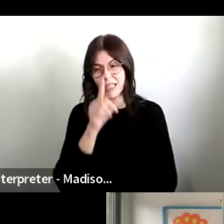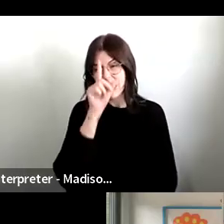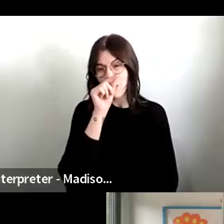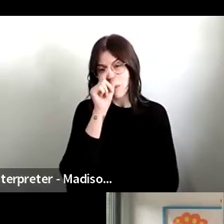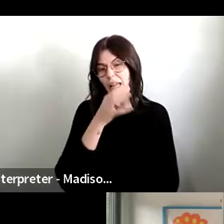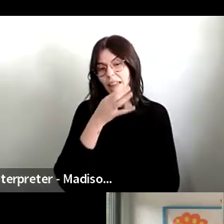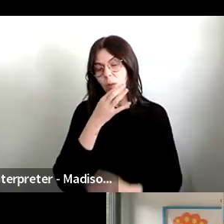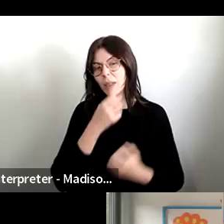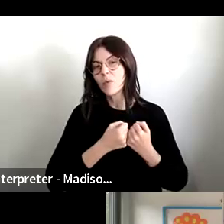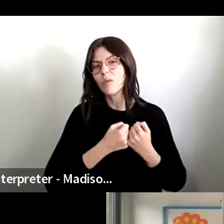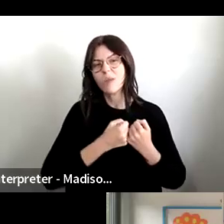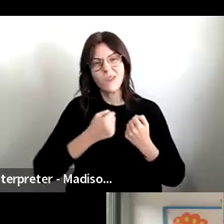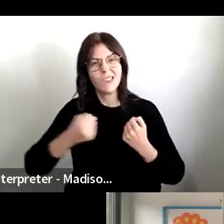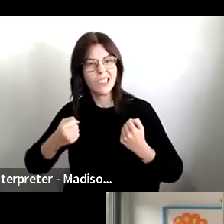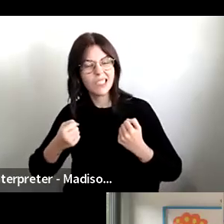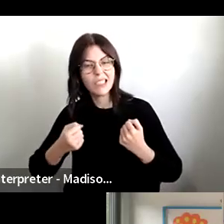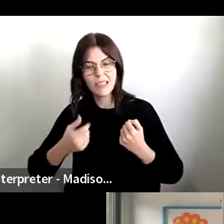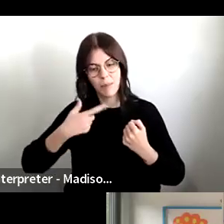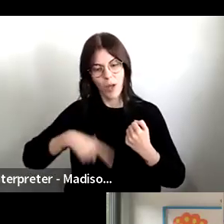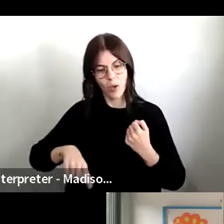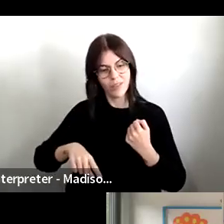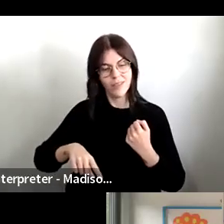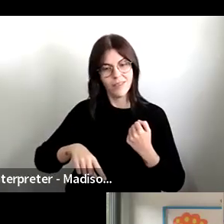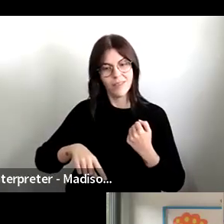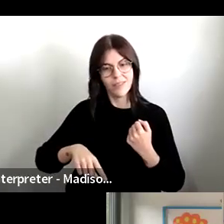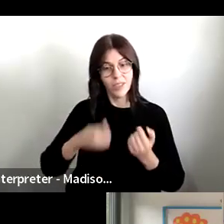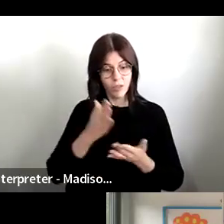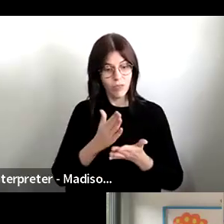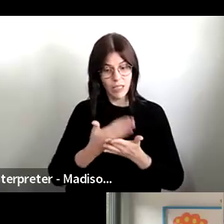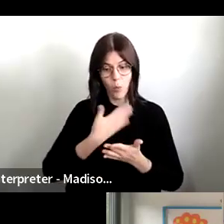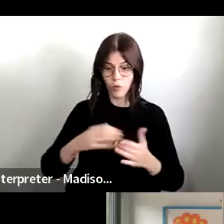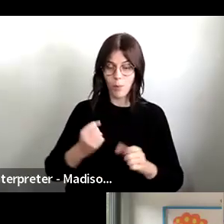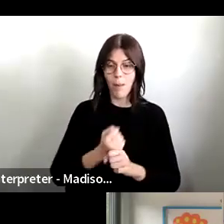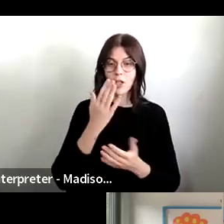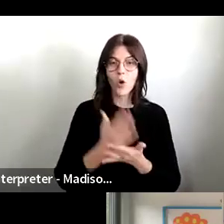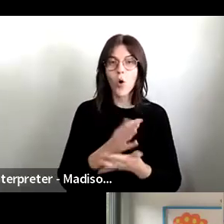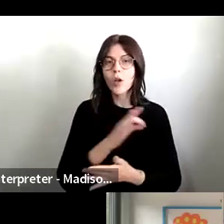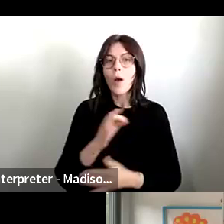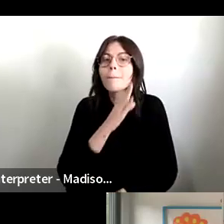so - because you are really - want to make sure you are not missing anything, and I think you